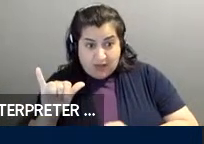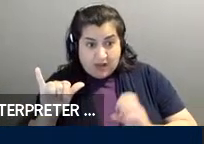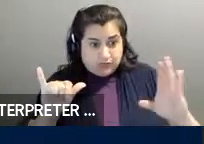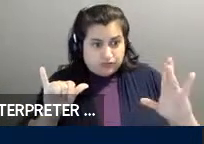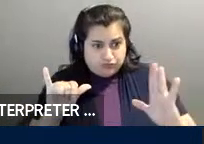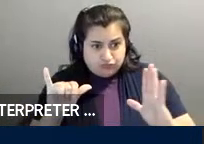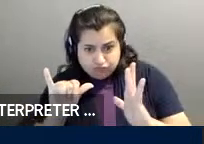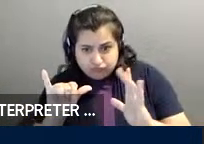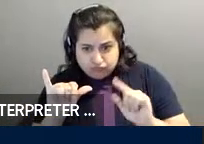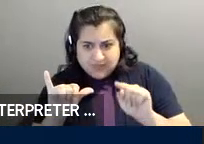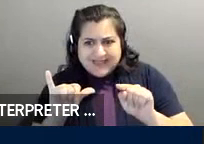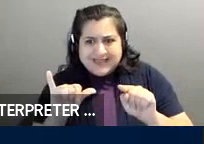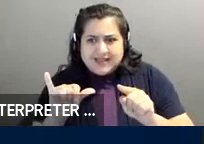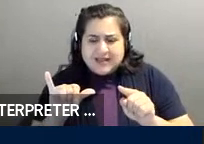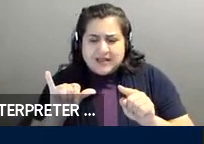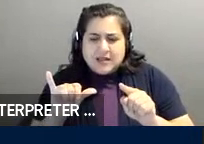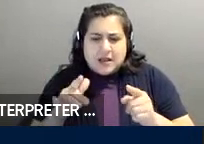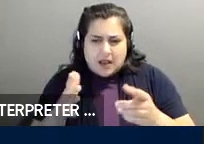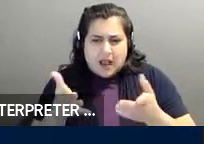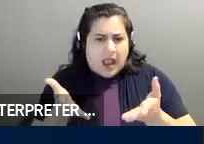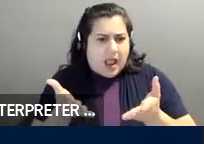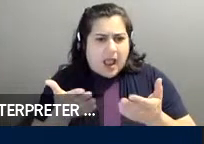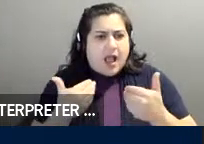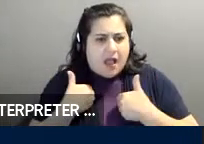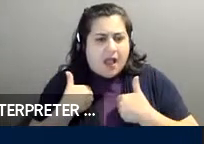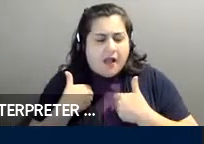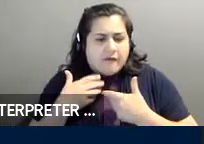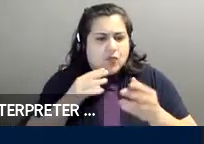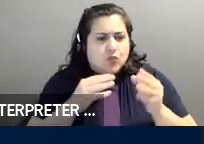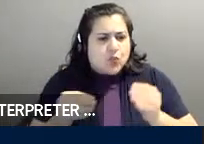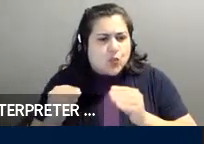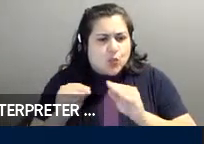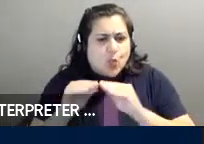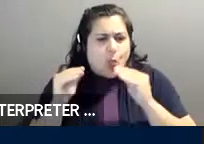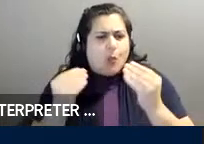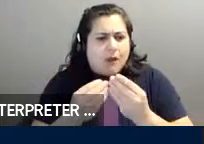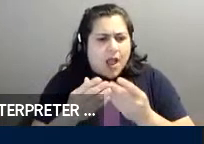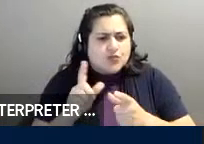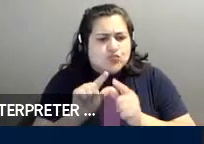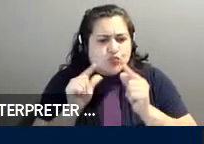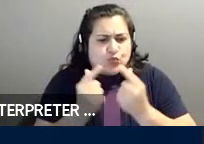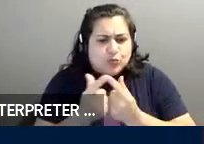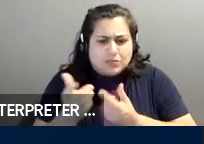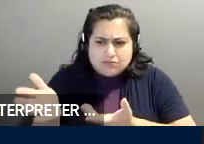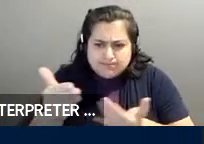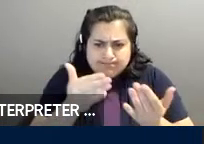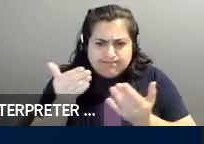an advisory committee represented of various stakeholders to provide comments, provide